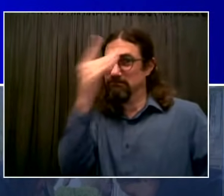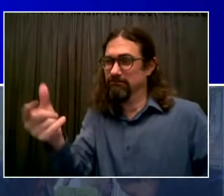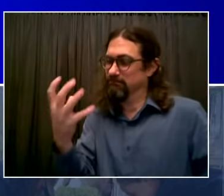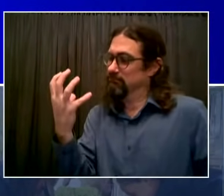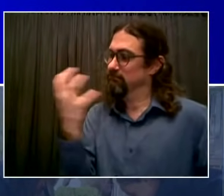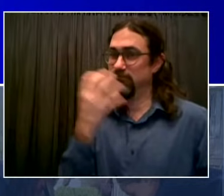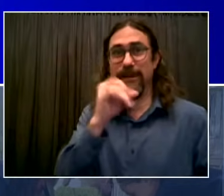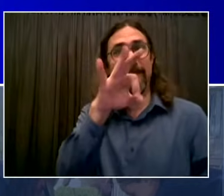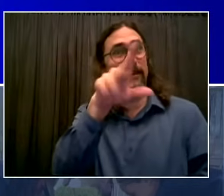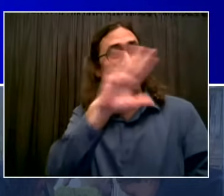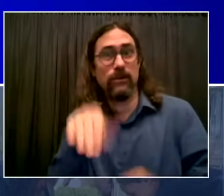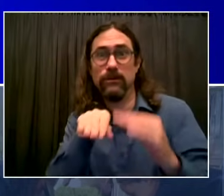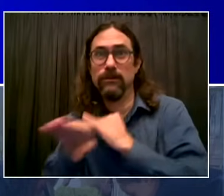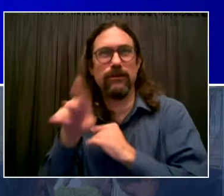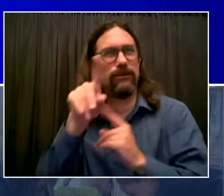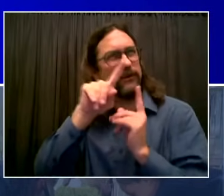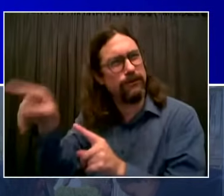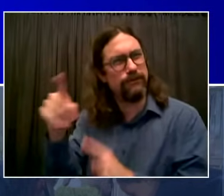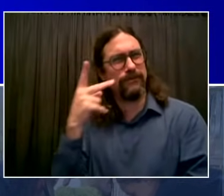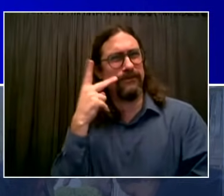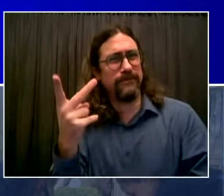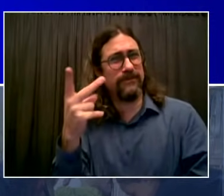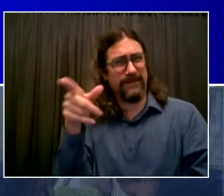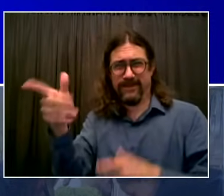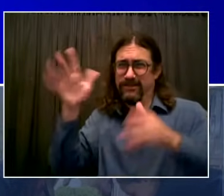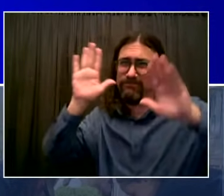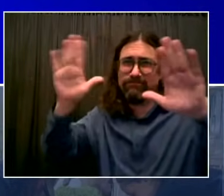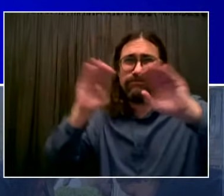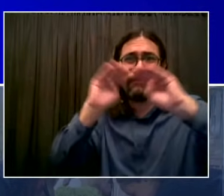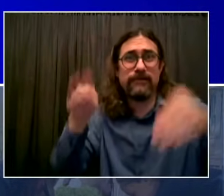RESOURCES THAT THEY NEED TO TRULY CEMENT HIS REPUTATION AS A WORLD CLASS